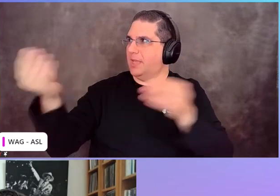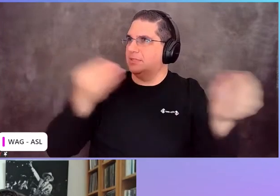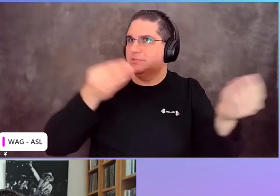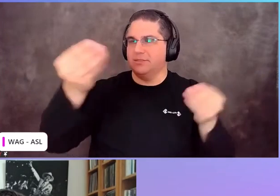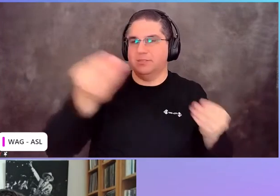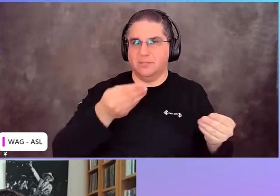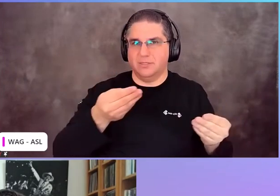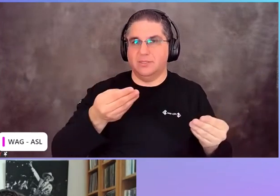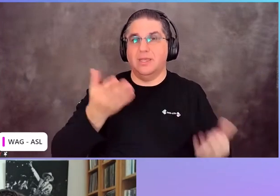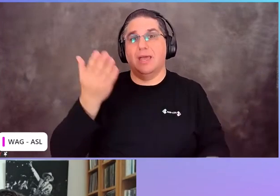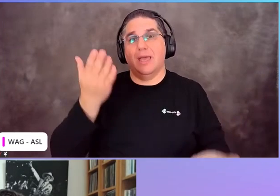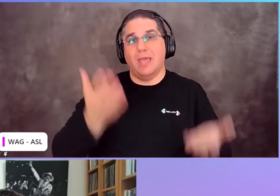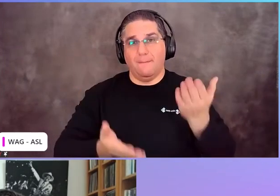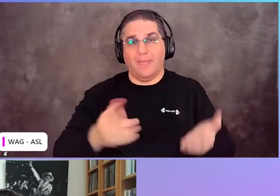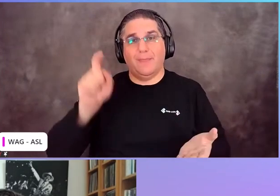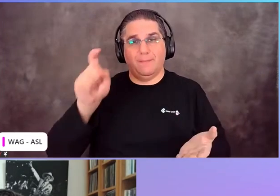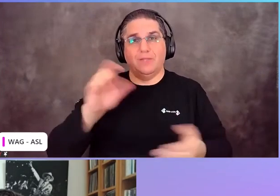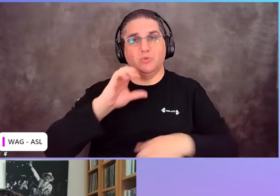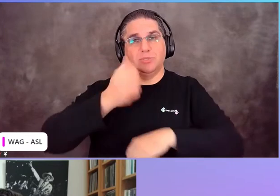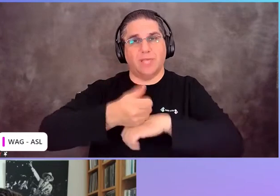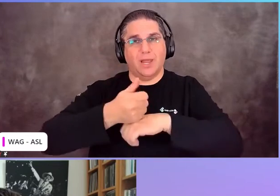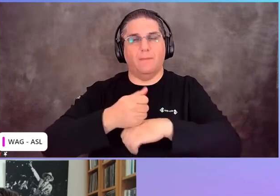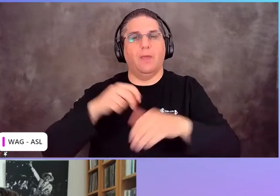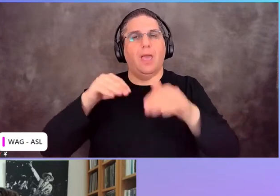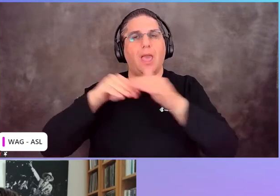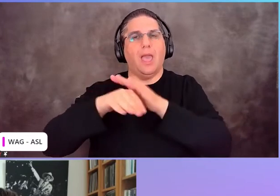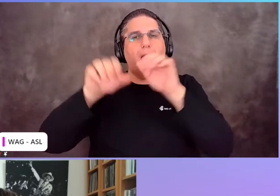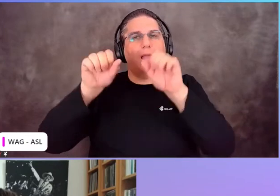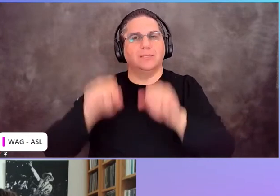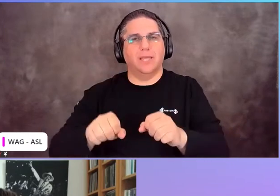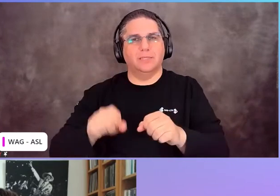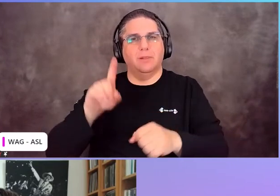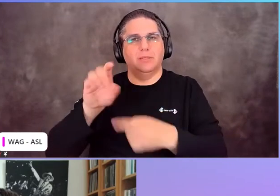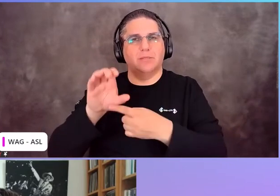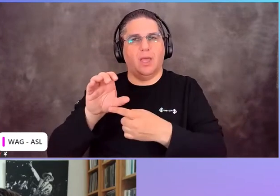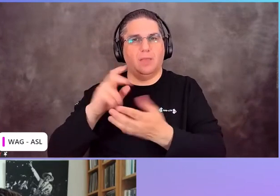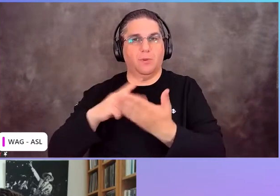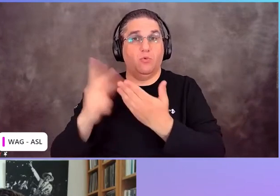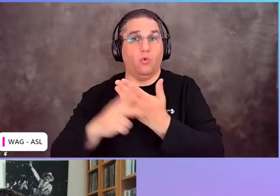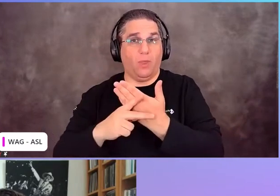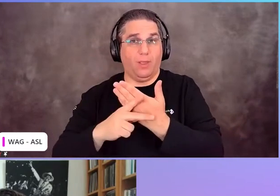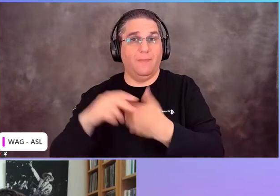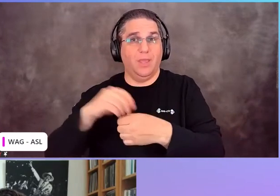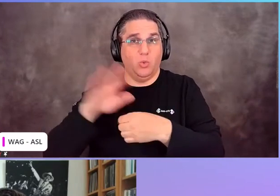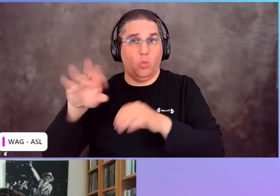it's accessible, right? There are different types of PDFS